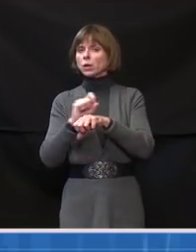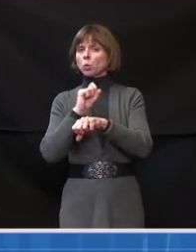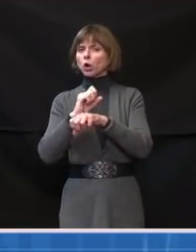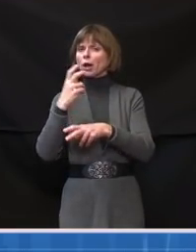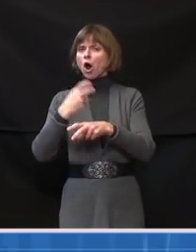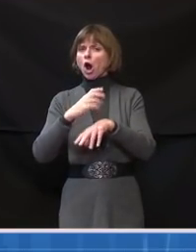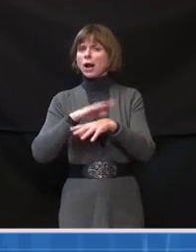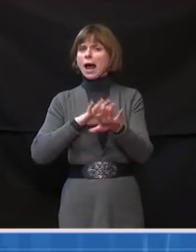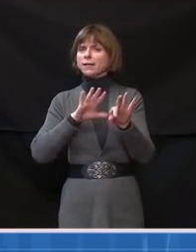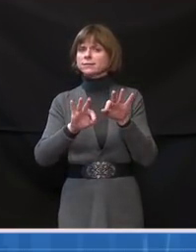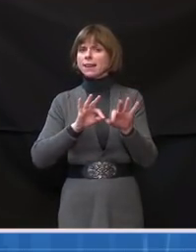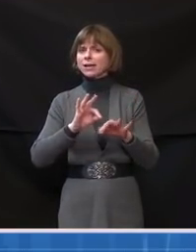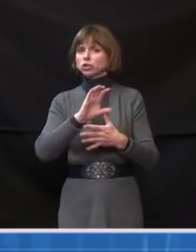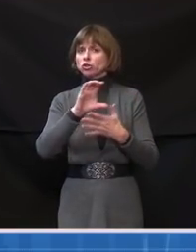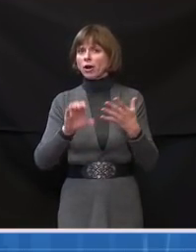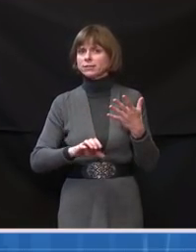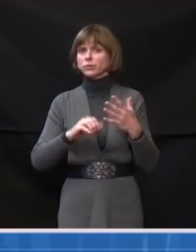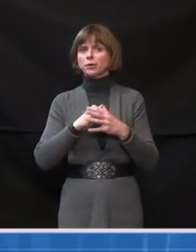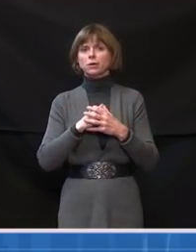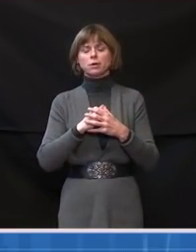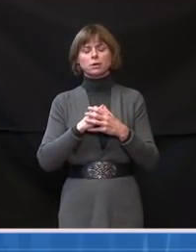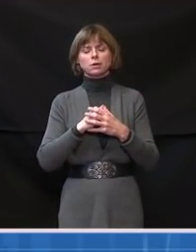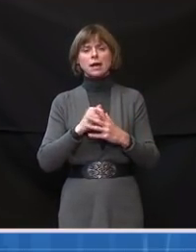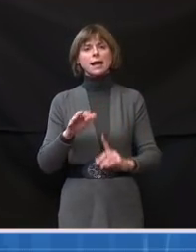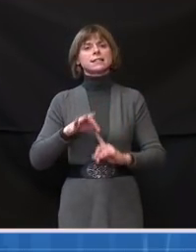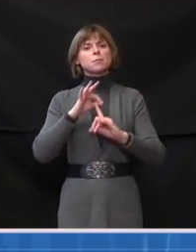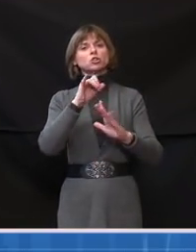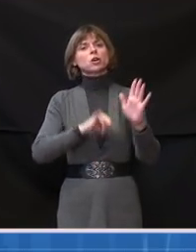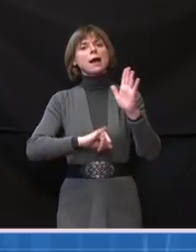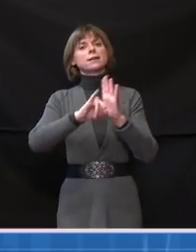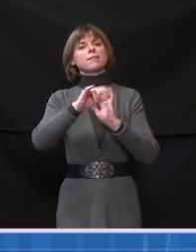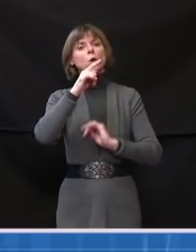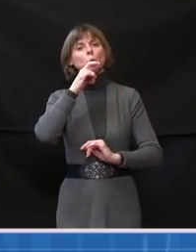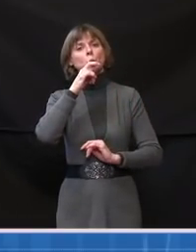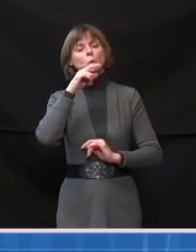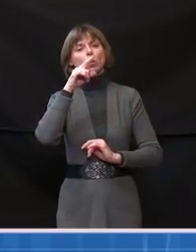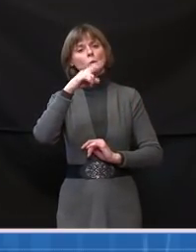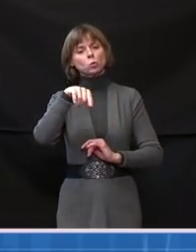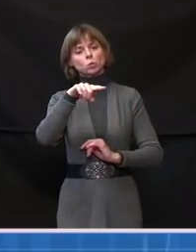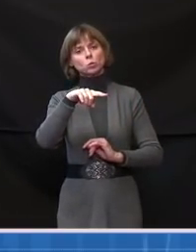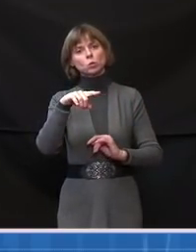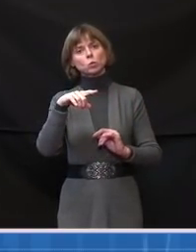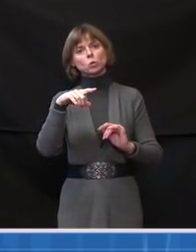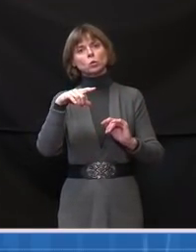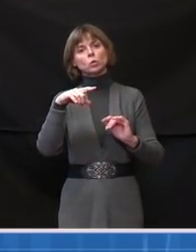in particular identifying those FQHCs or community health centers